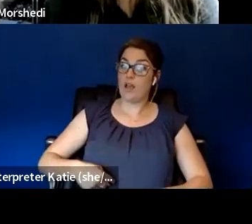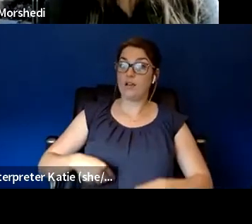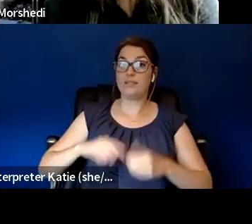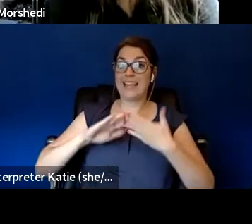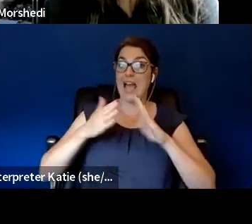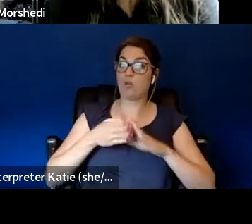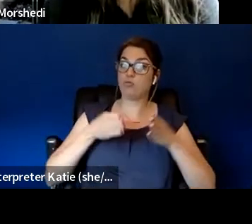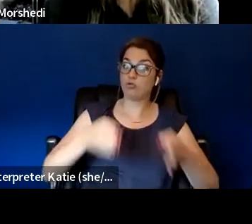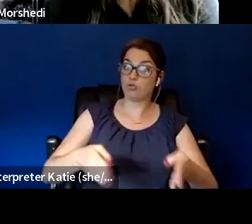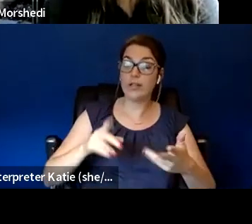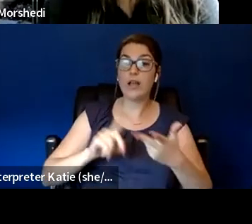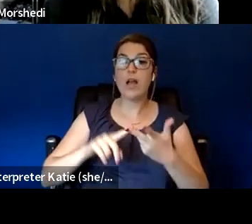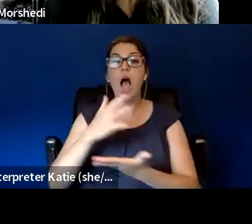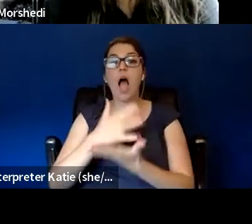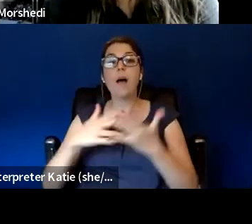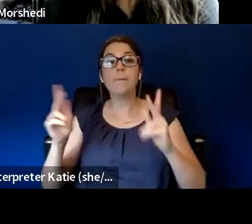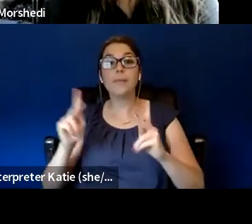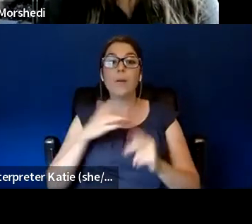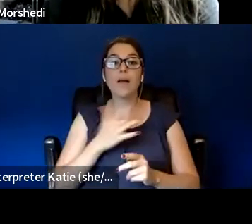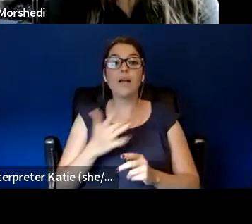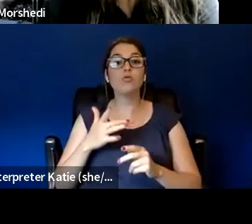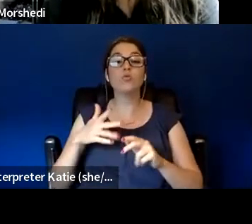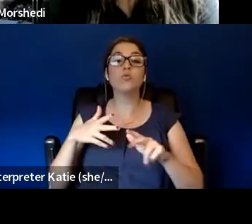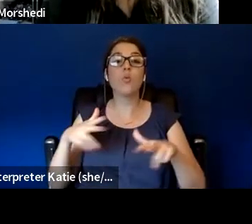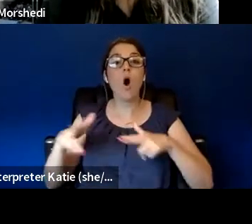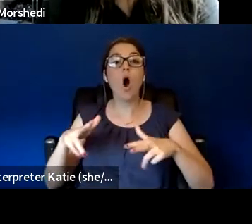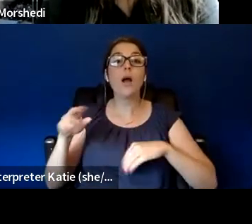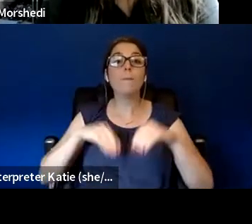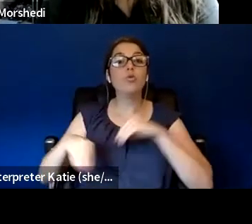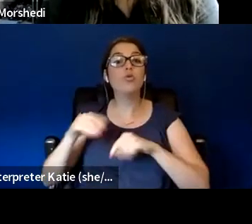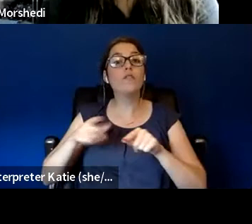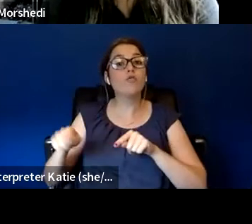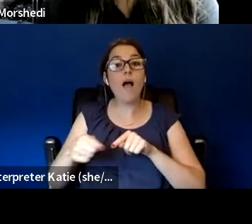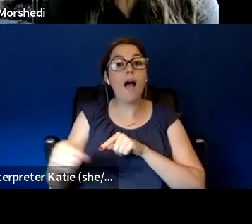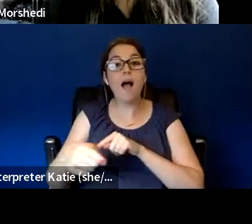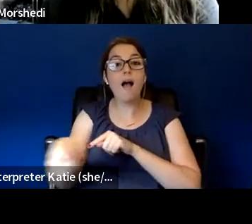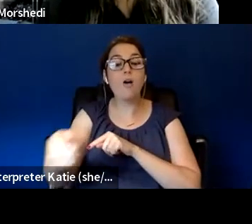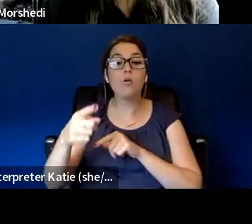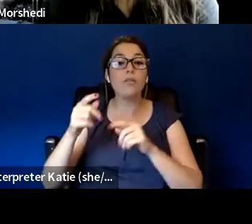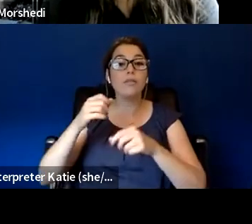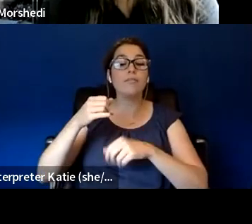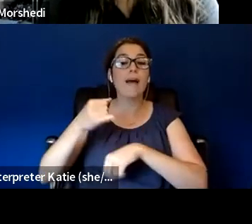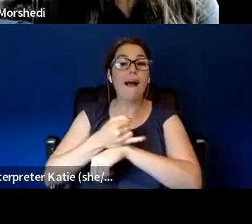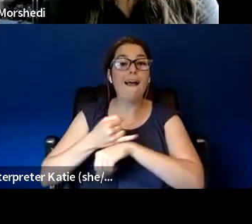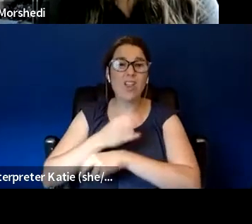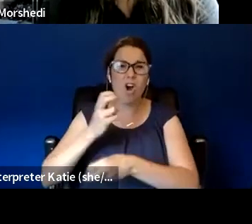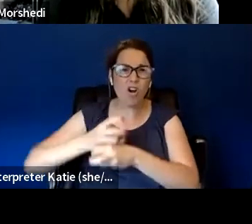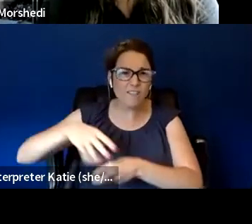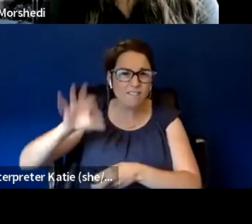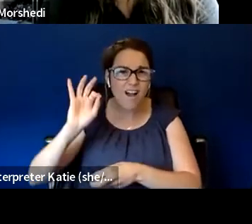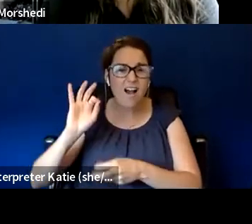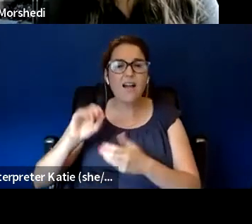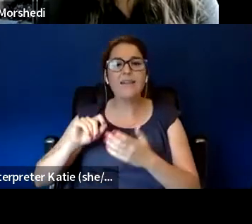who are very difficult to find, people who live in other encampments. And there's me,